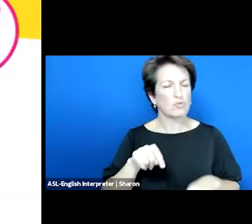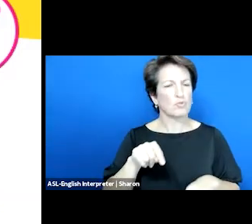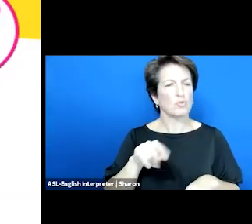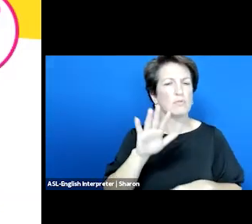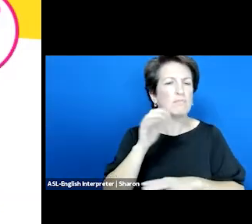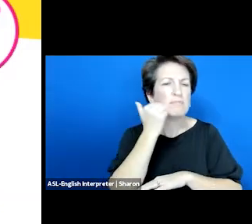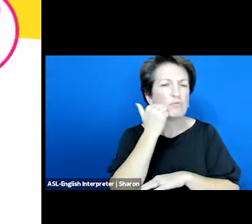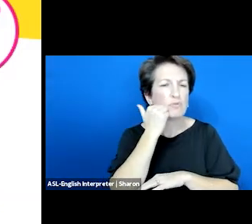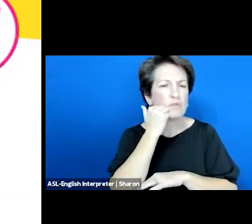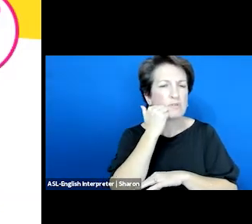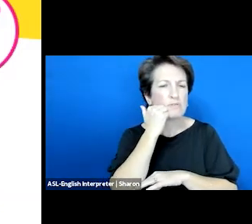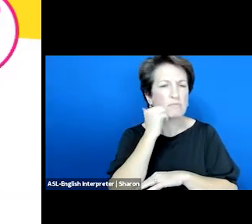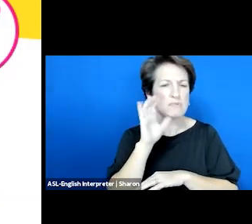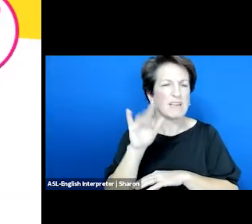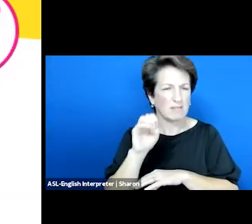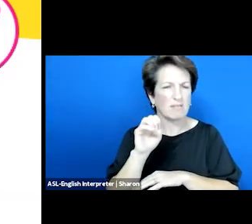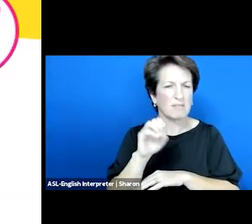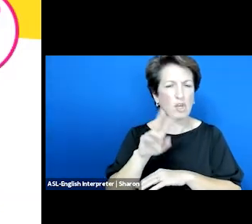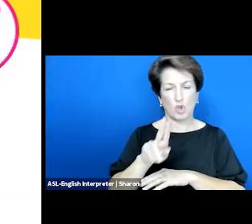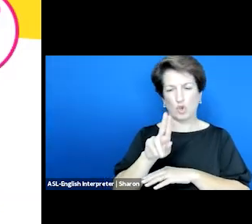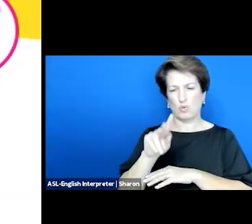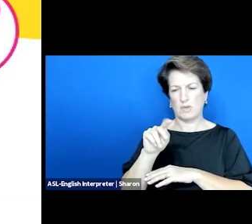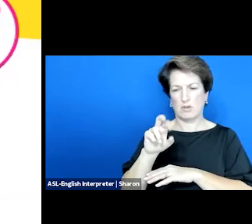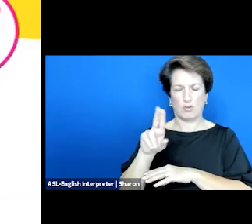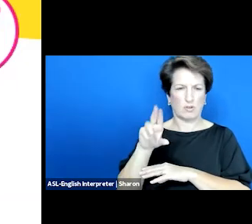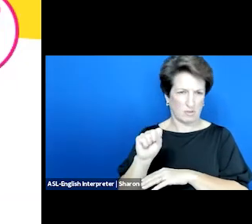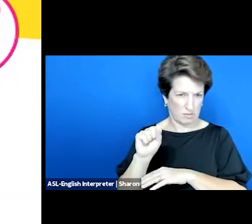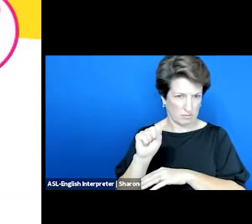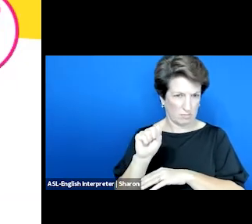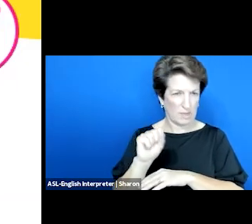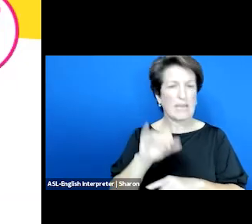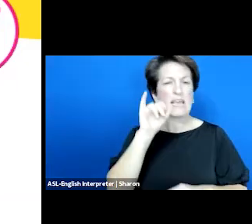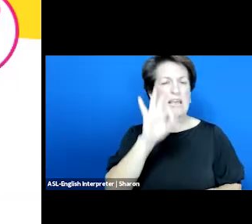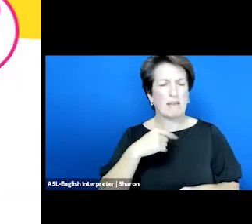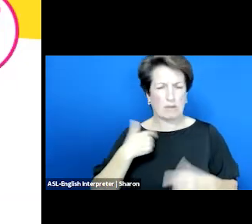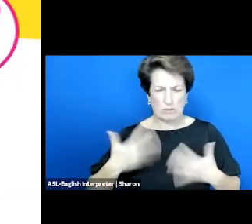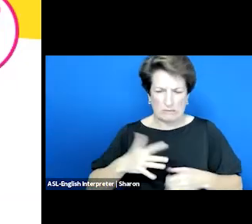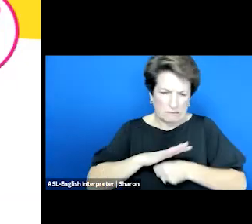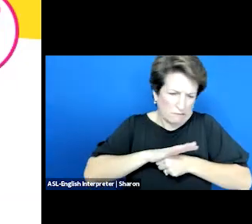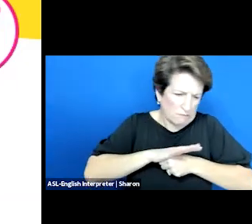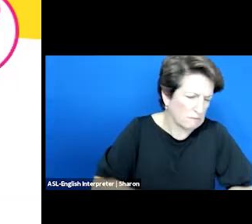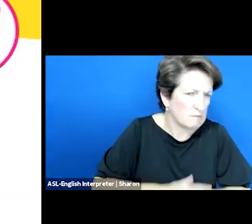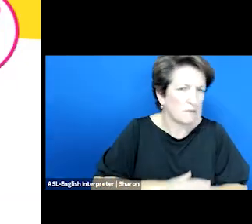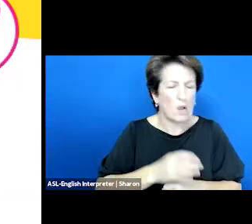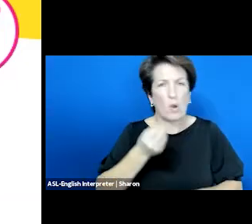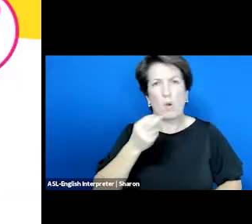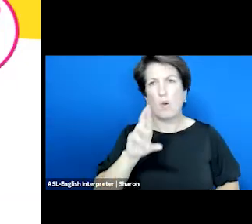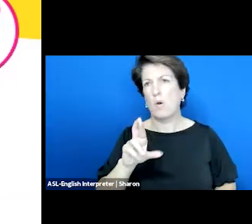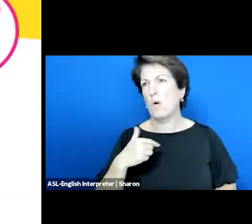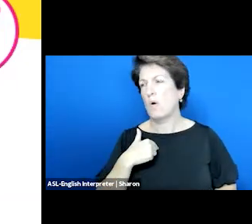globe, and what we know about one in six infidels have periods can experience